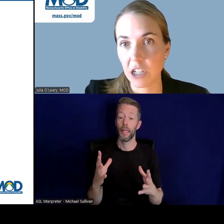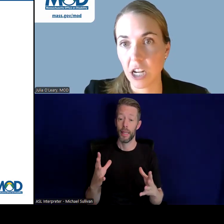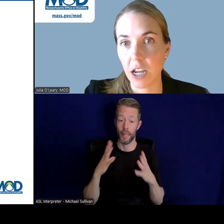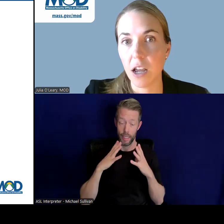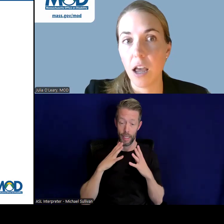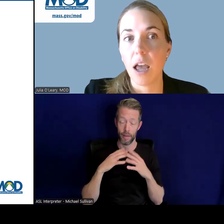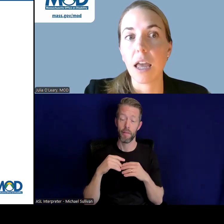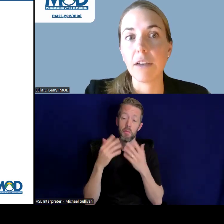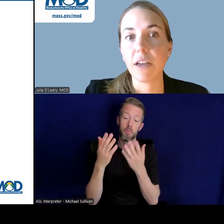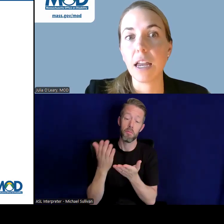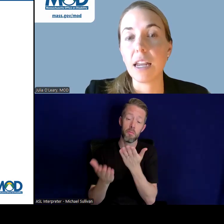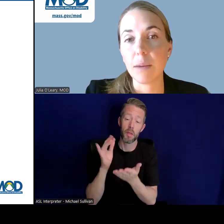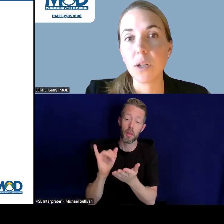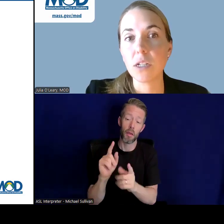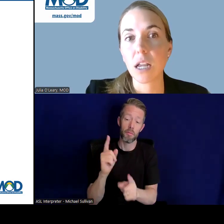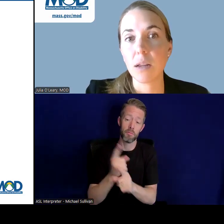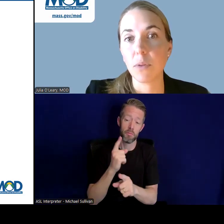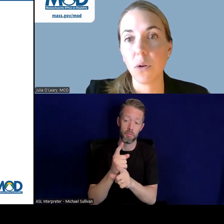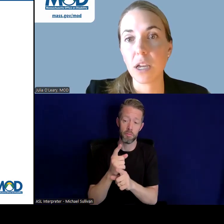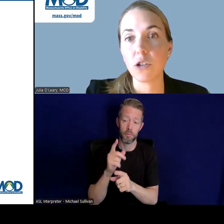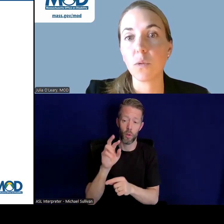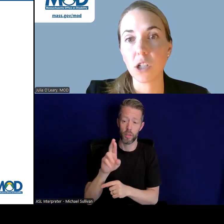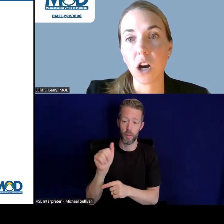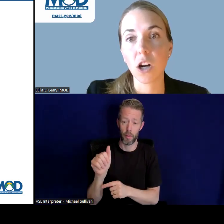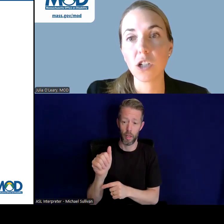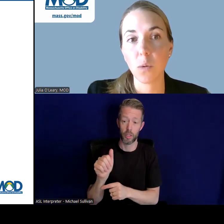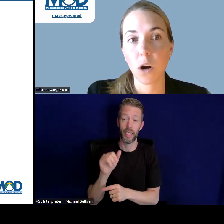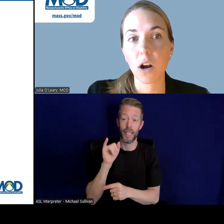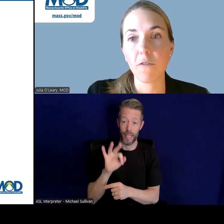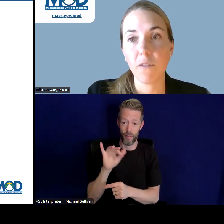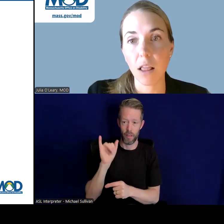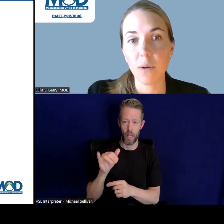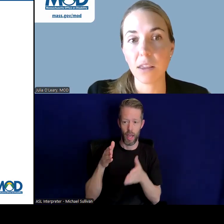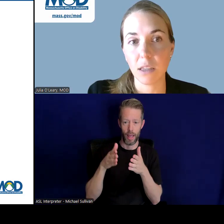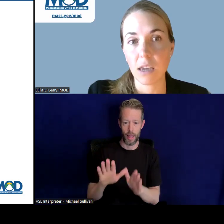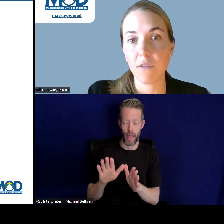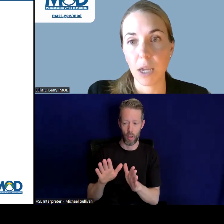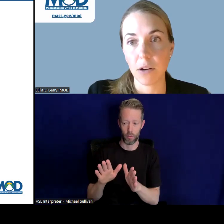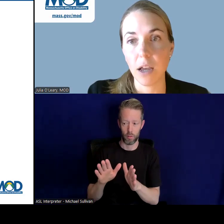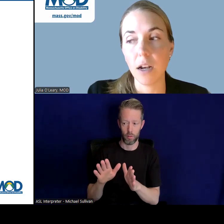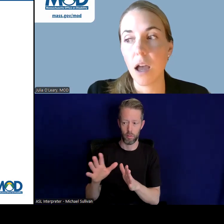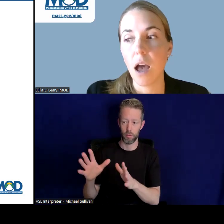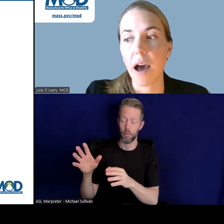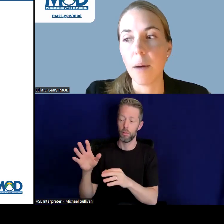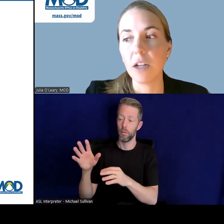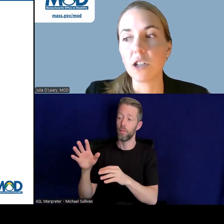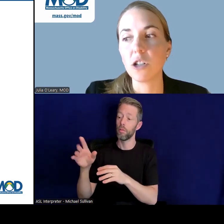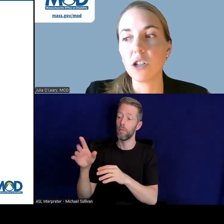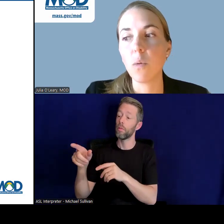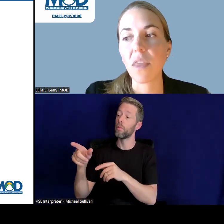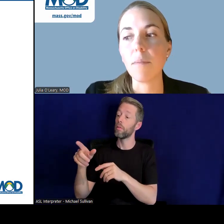reasonable accommodation if it enables an employee to return to work following the leave period.